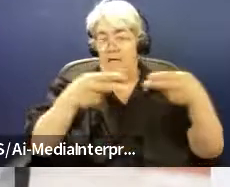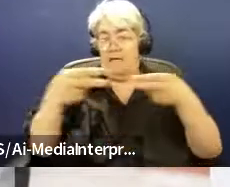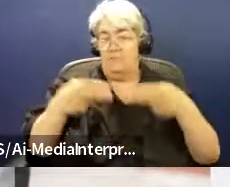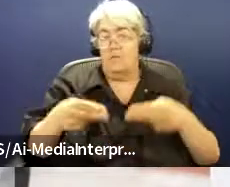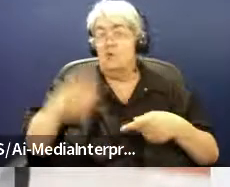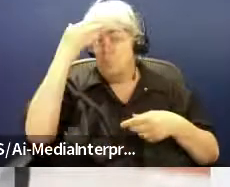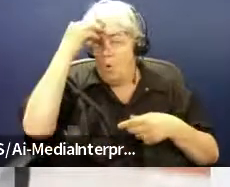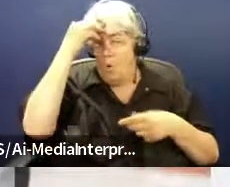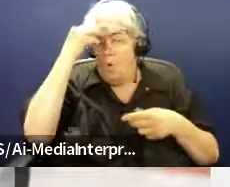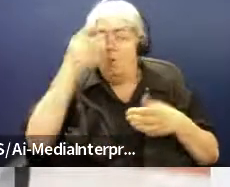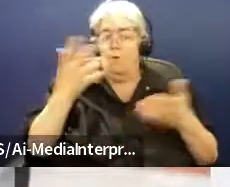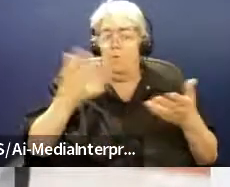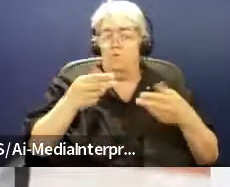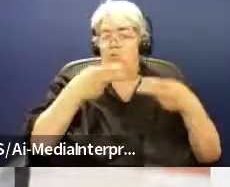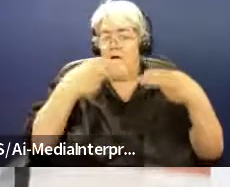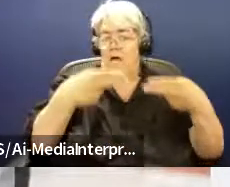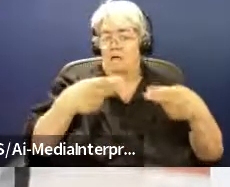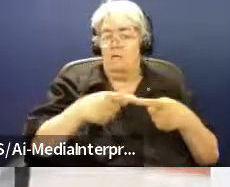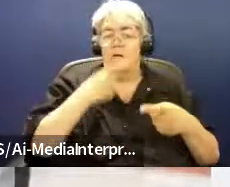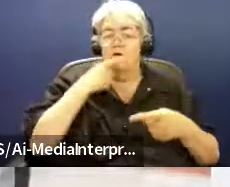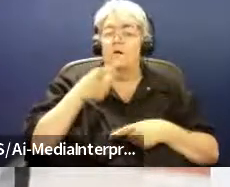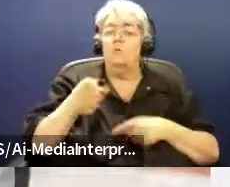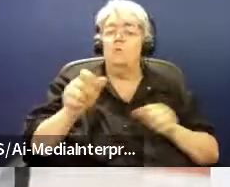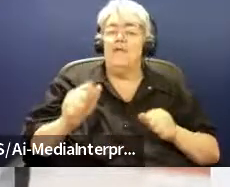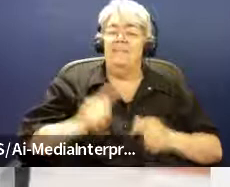So to demonstrate I'm going to press the H a few times